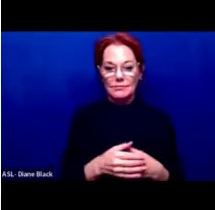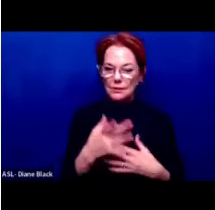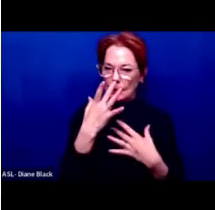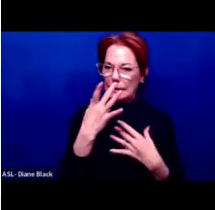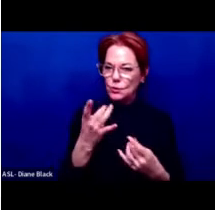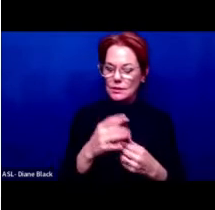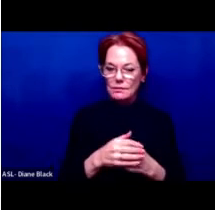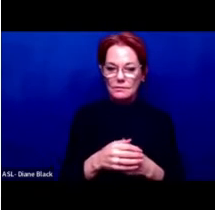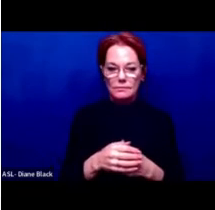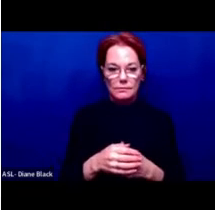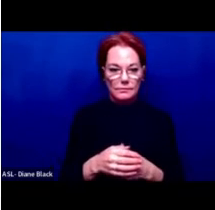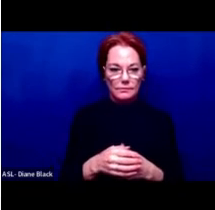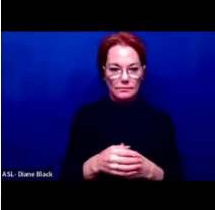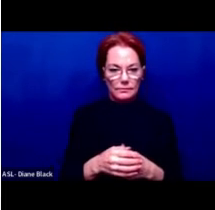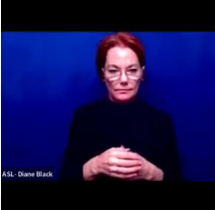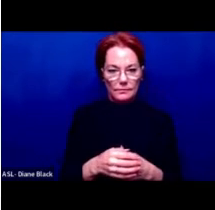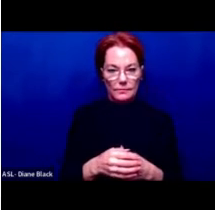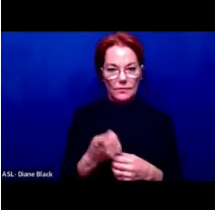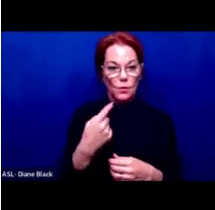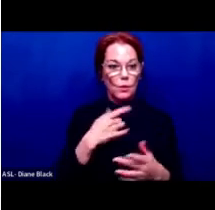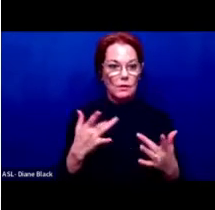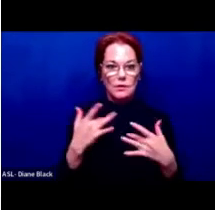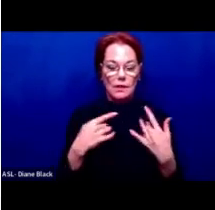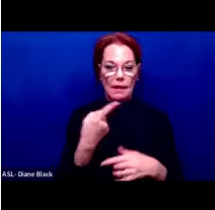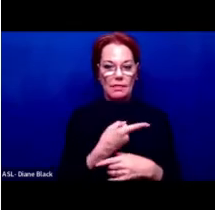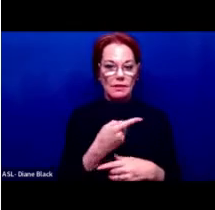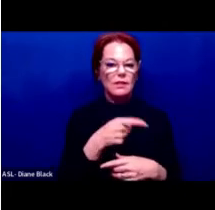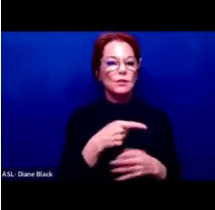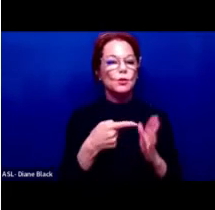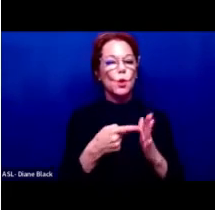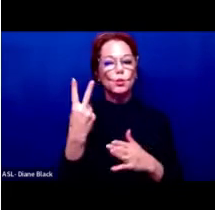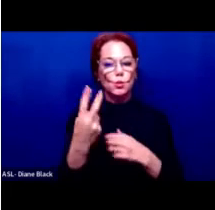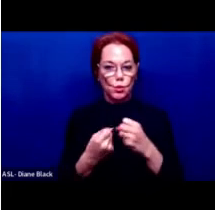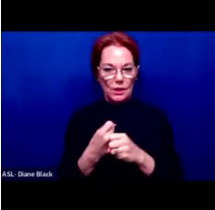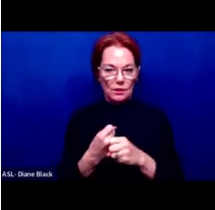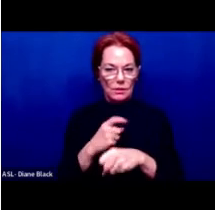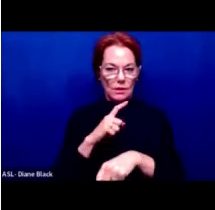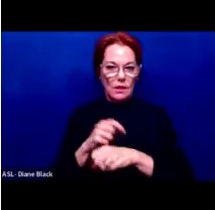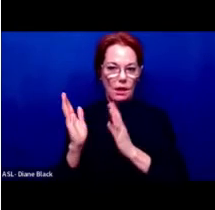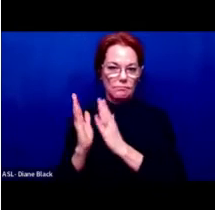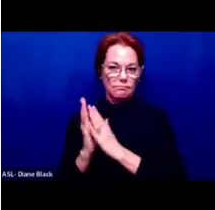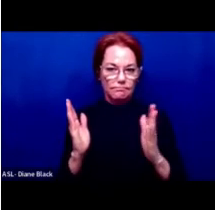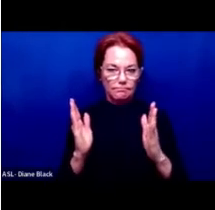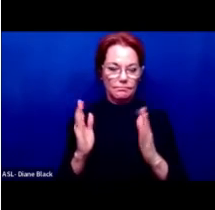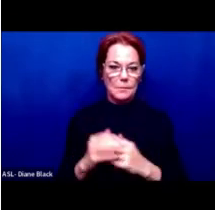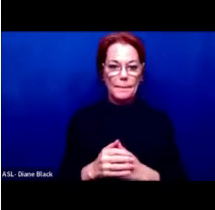And so we're excited about that it's over a two year period. But the other area is Medicaid Administrative Claiming it is a